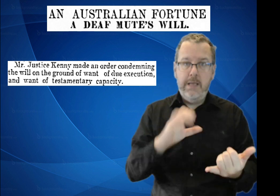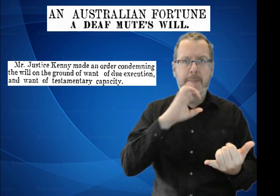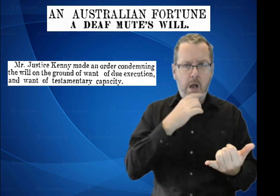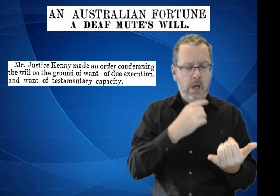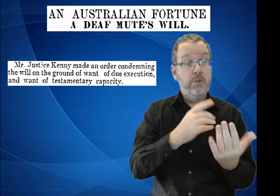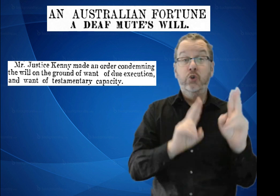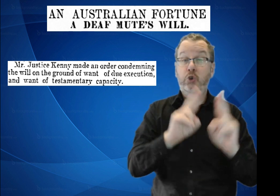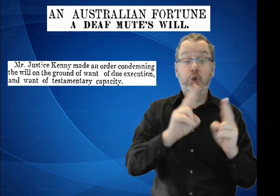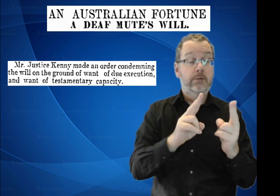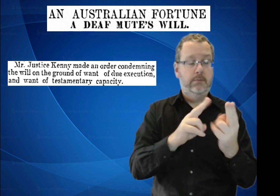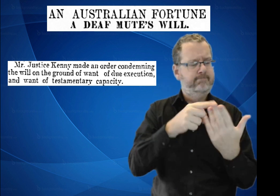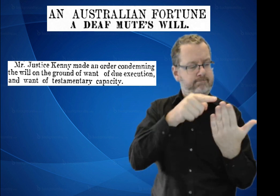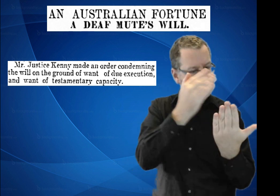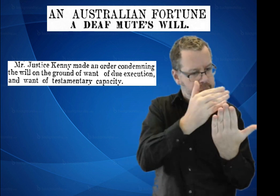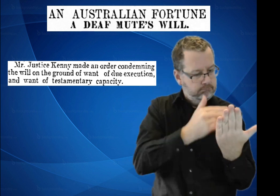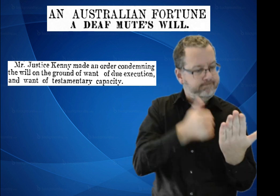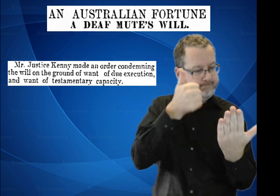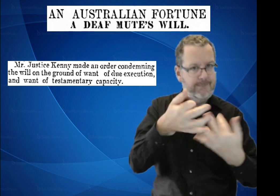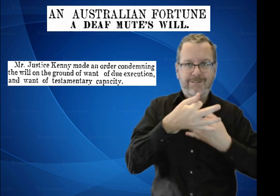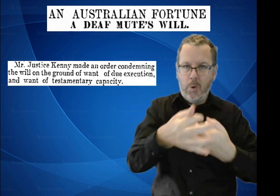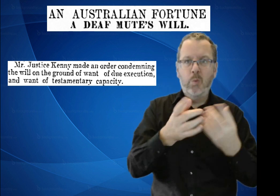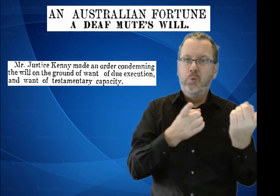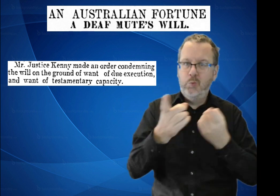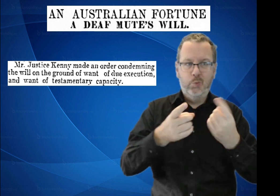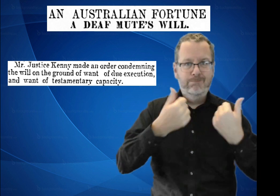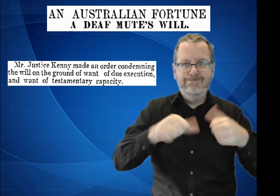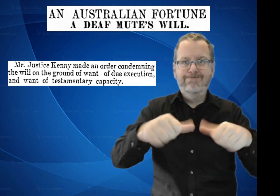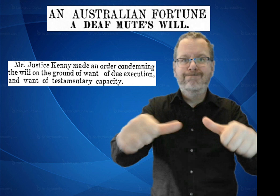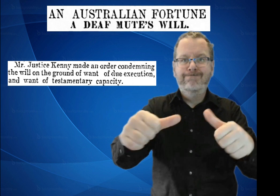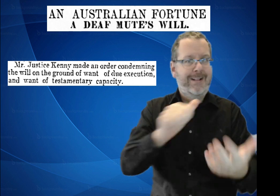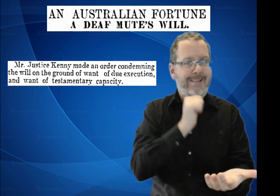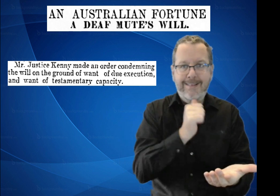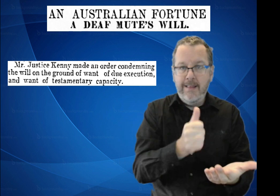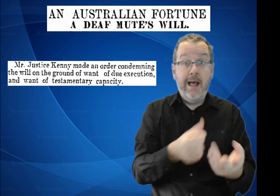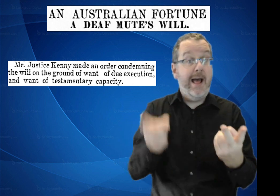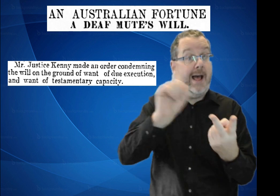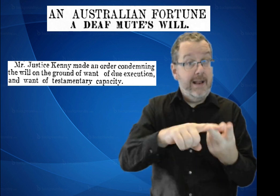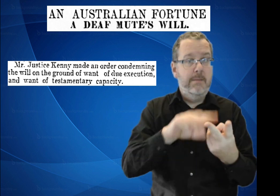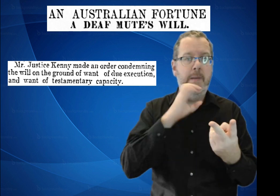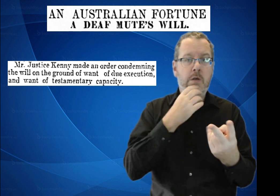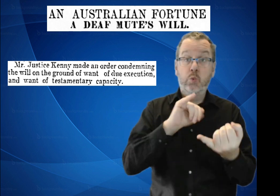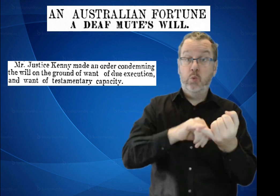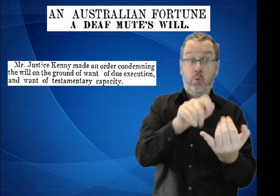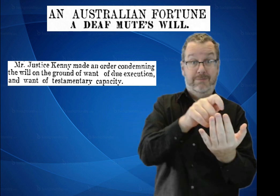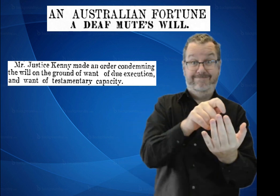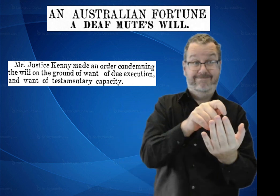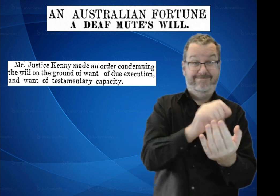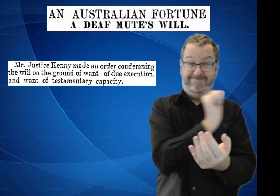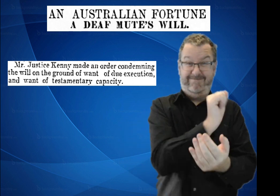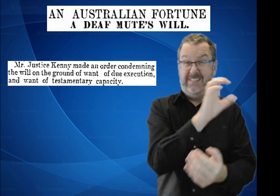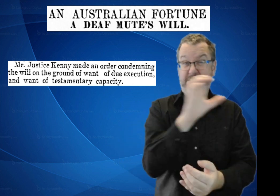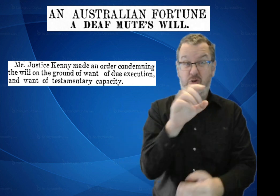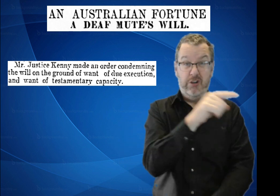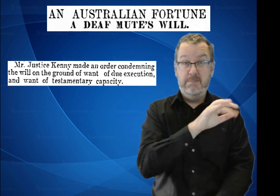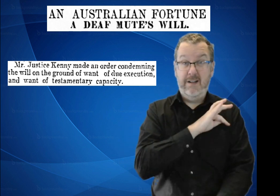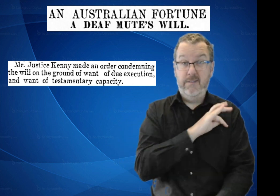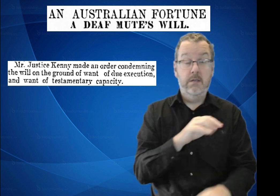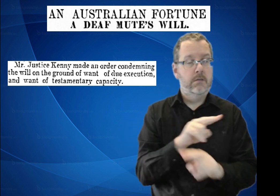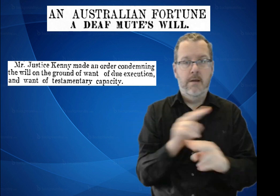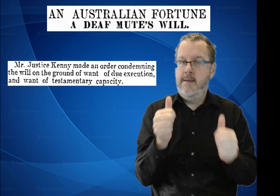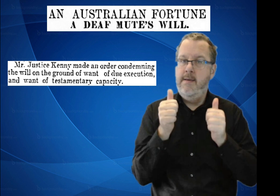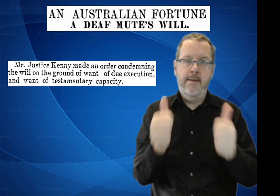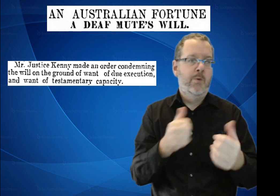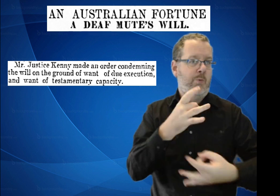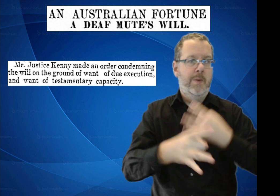ground of want of due execution and want of testamentary capacity".